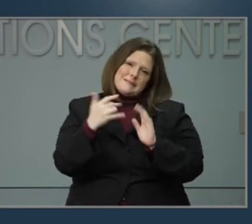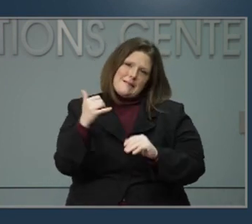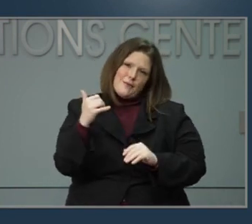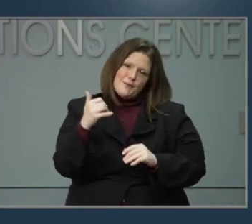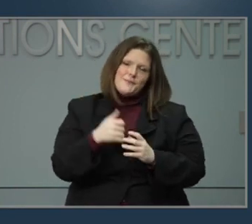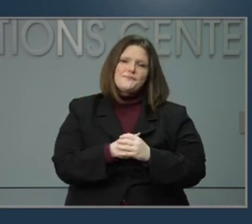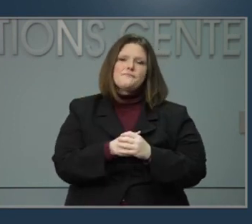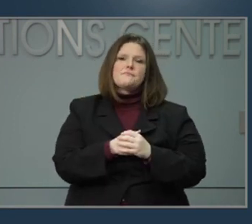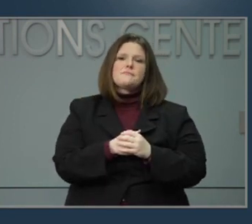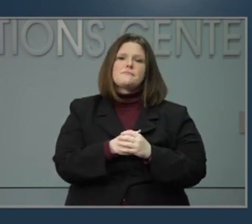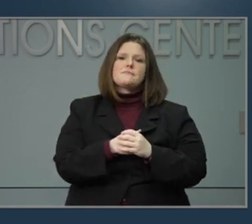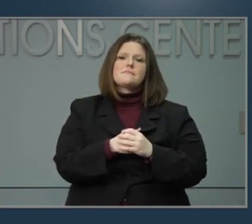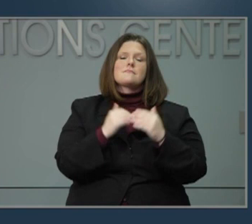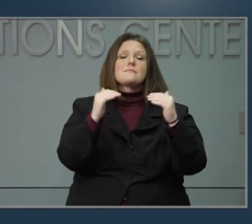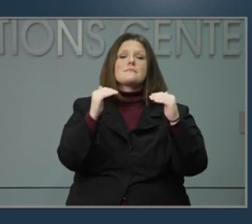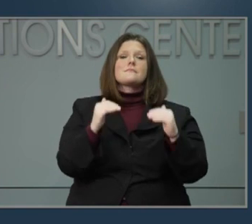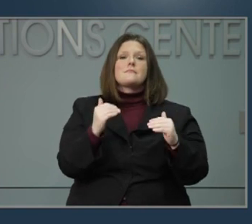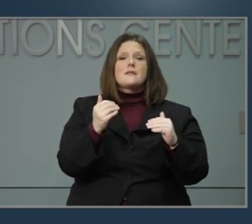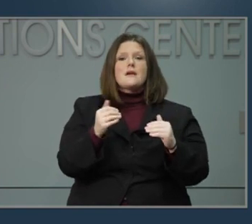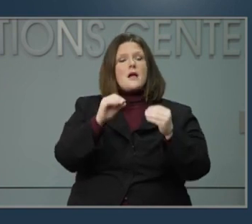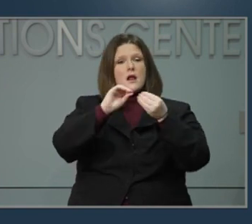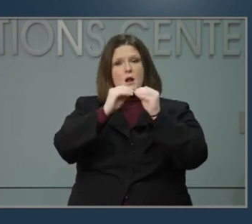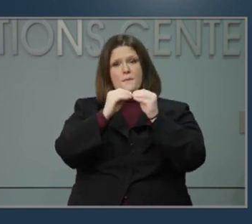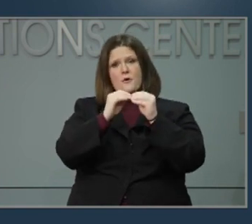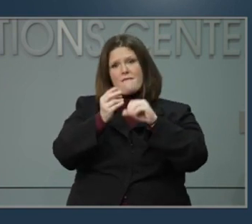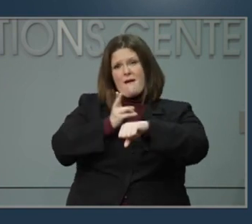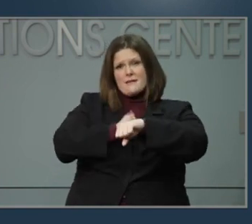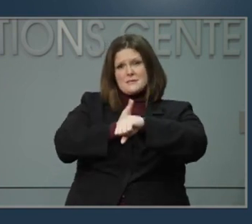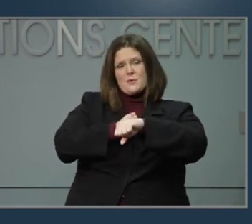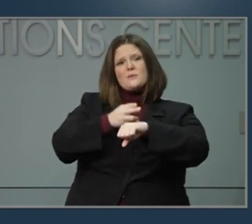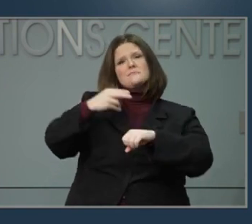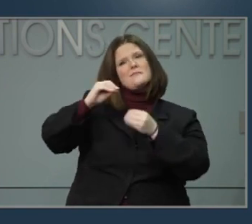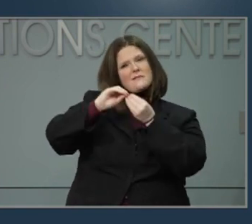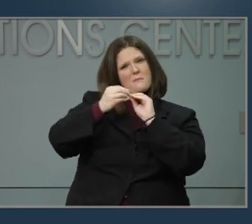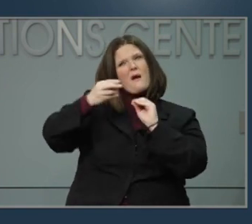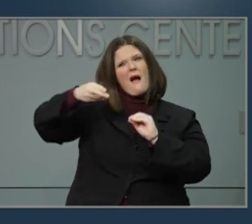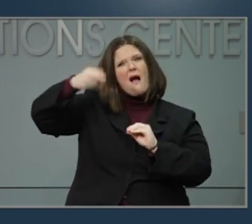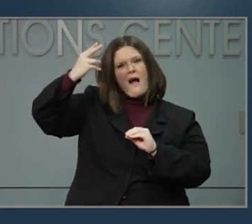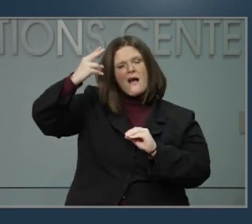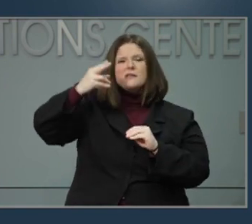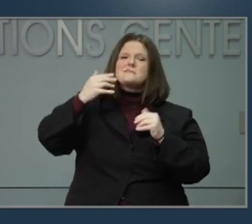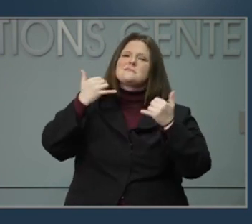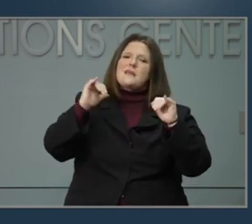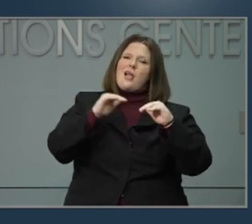POSITIVE IS LEVEL, BUT IT IS RUNNING HIGHER THAN IT WAS IN SEPTEMBER. THIS GETS A YELLOW LINE.